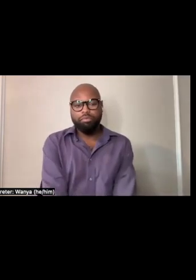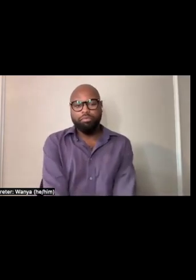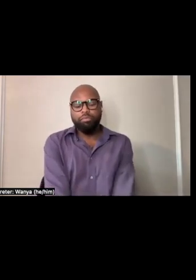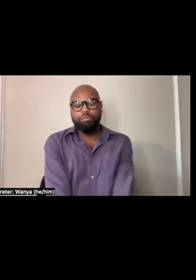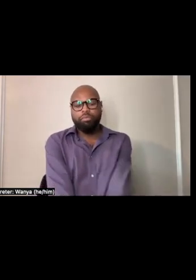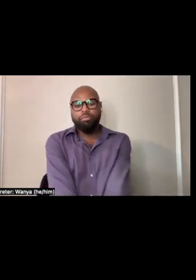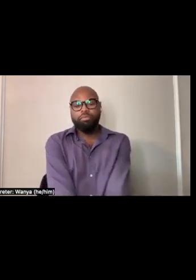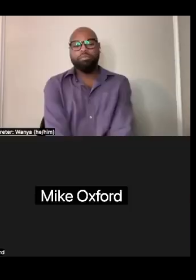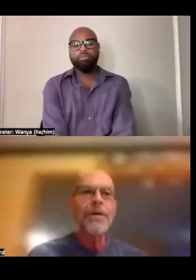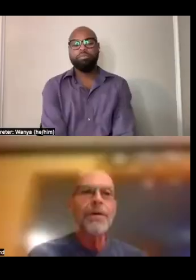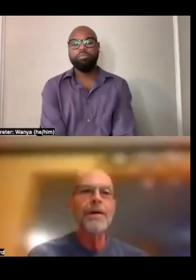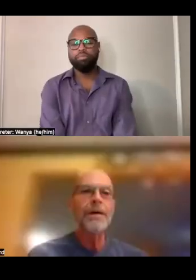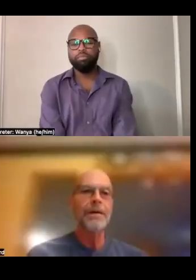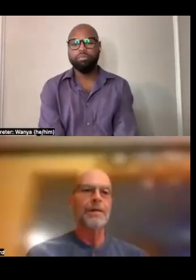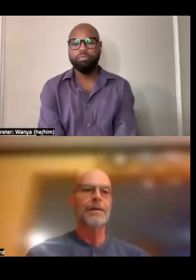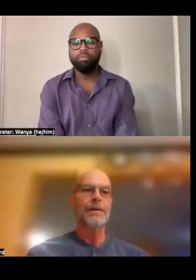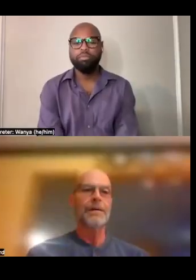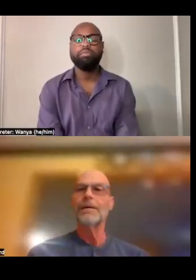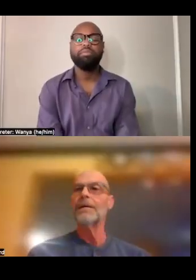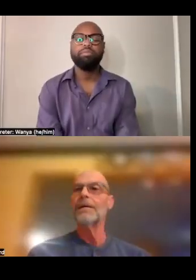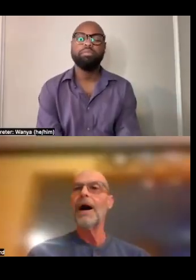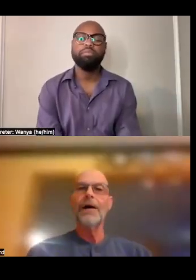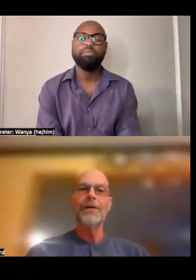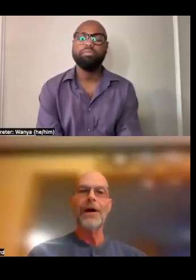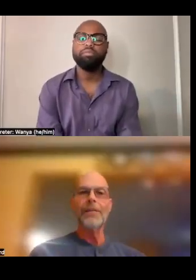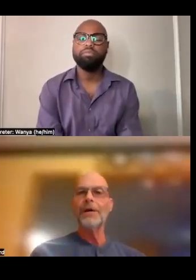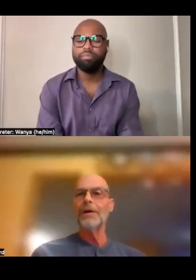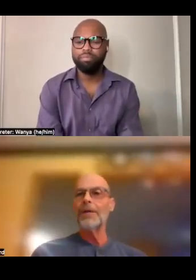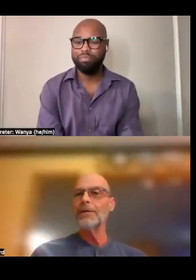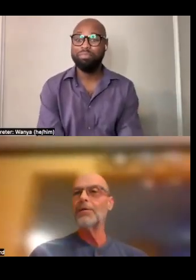You there I am. Thank you.